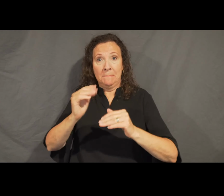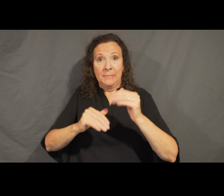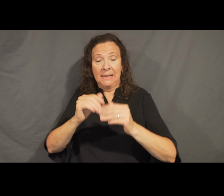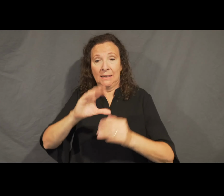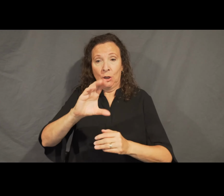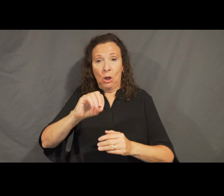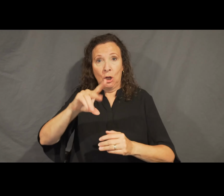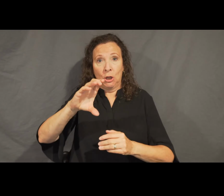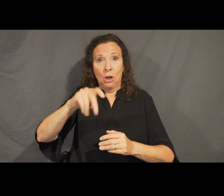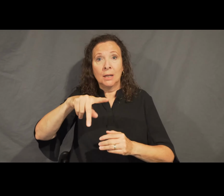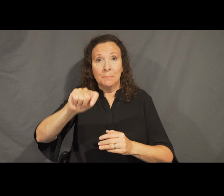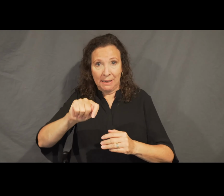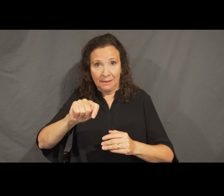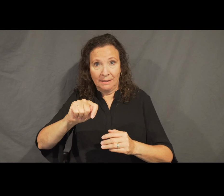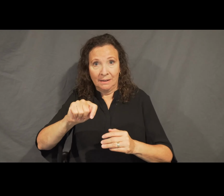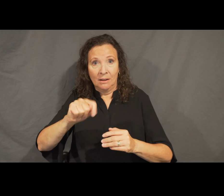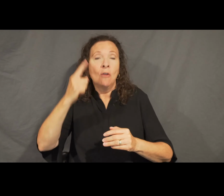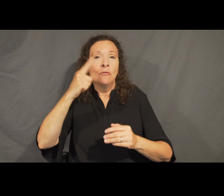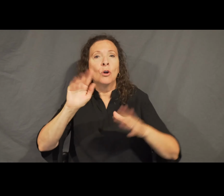that doesn't fit anyone.